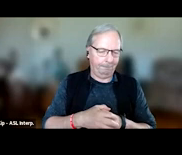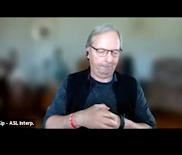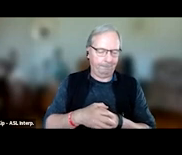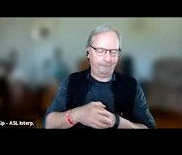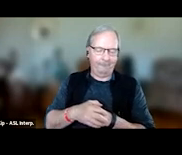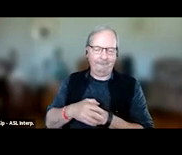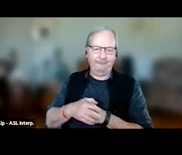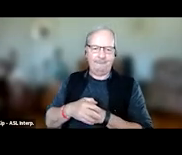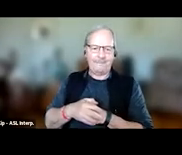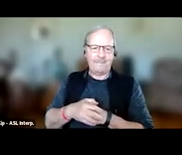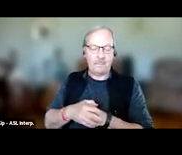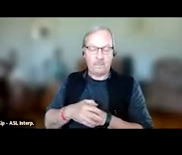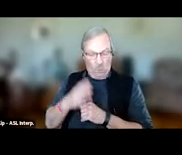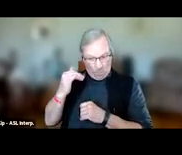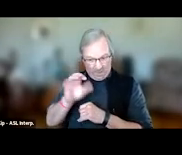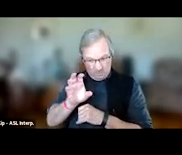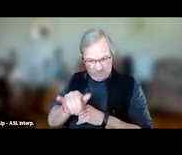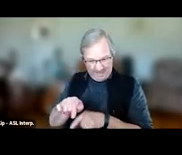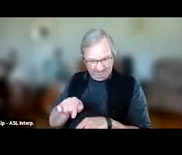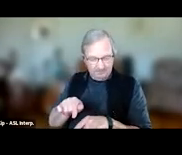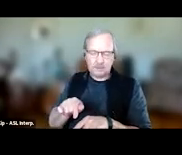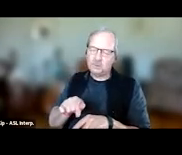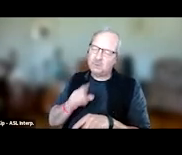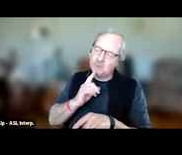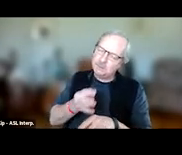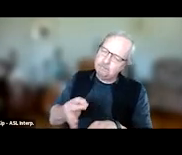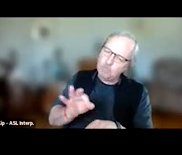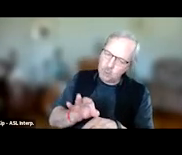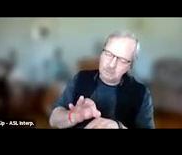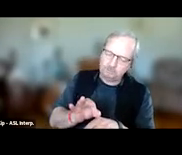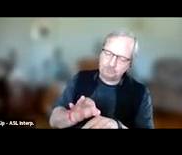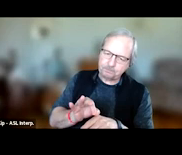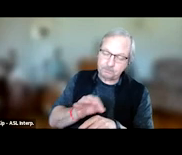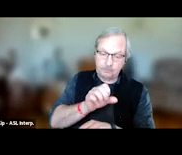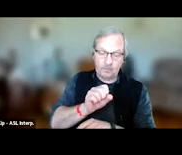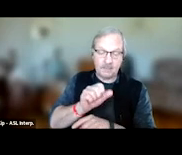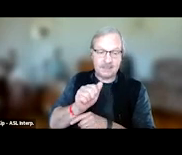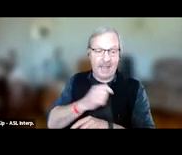We do that because it is so important. So SSA has an administrative style